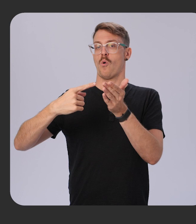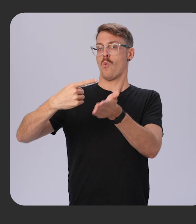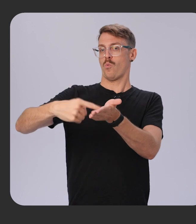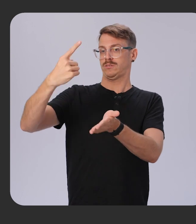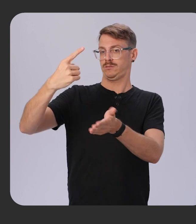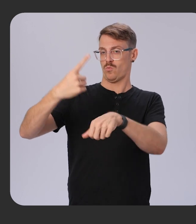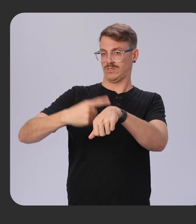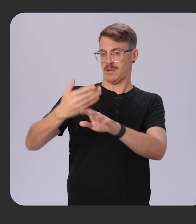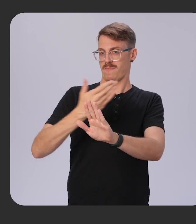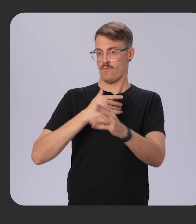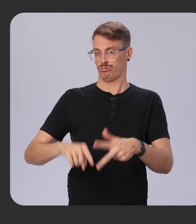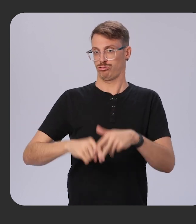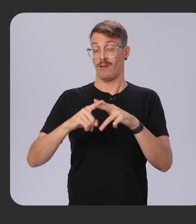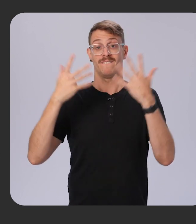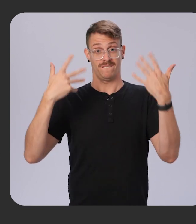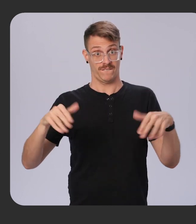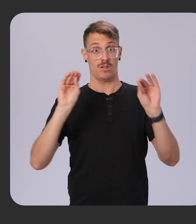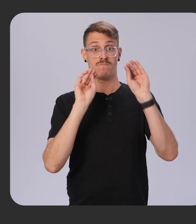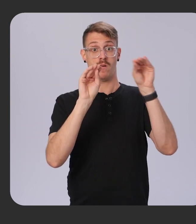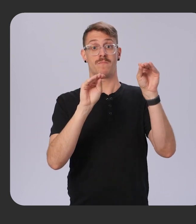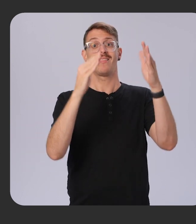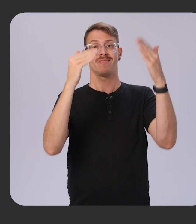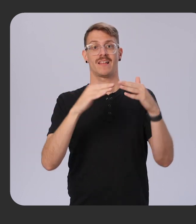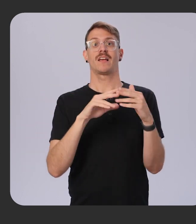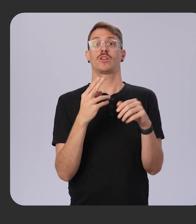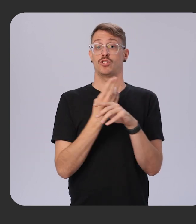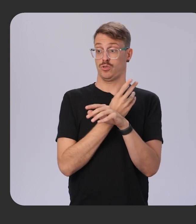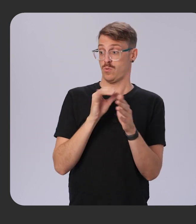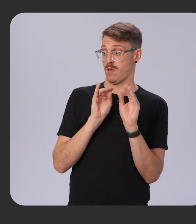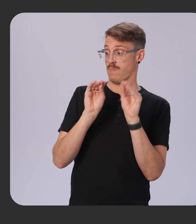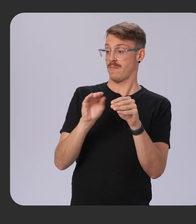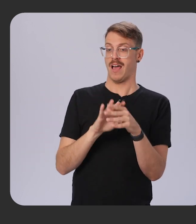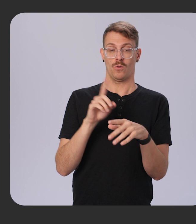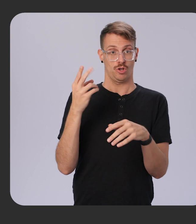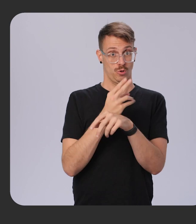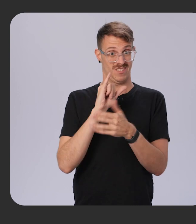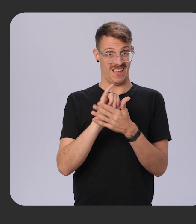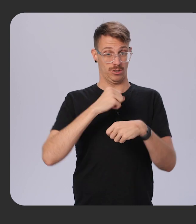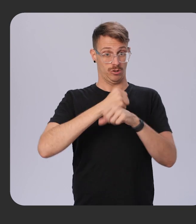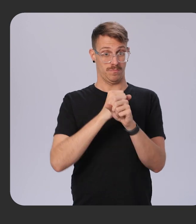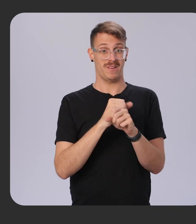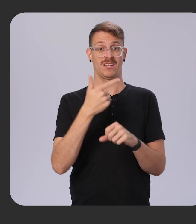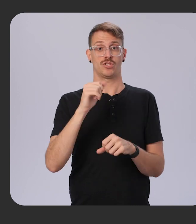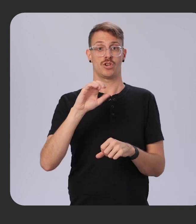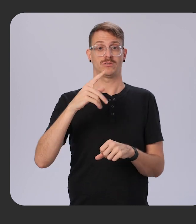And when a user enters AR, I use the sundial's coordinates to create a geospatial anchor using the new Earth Create